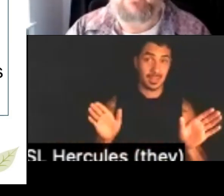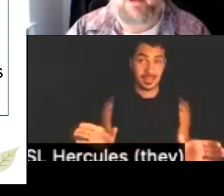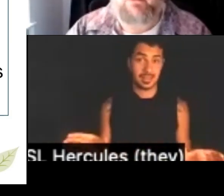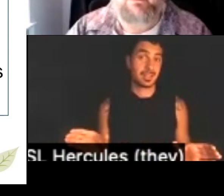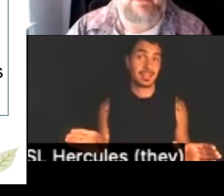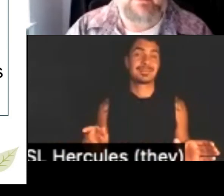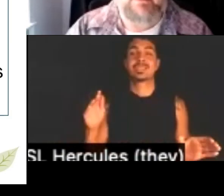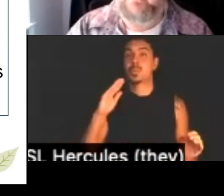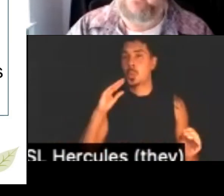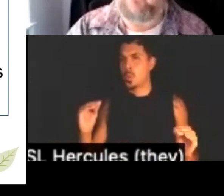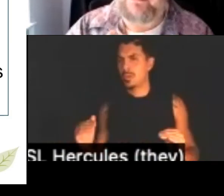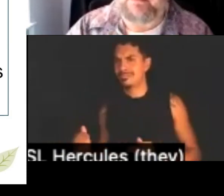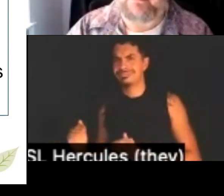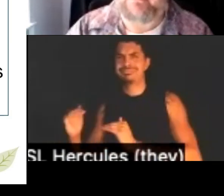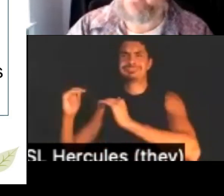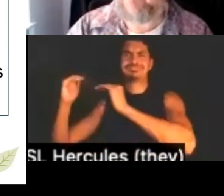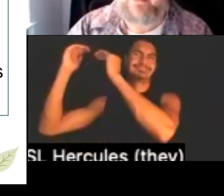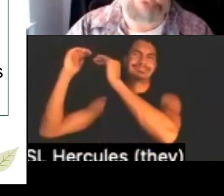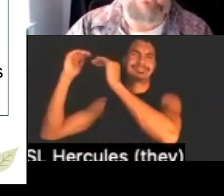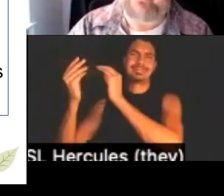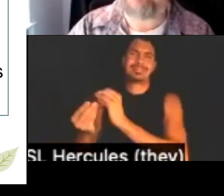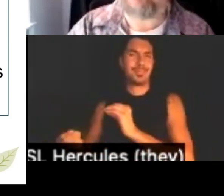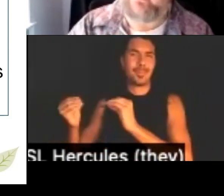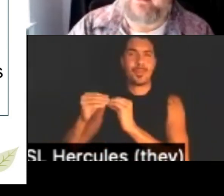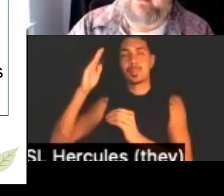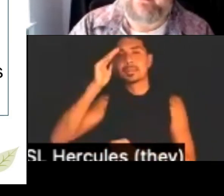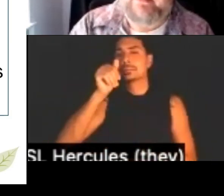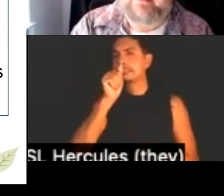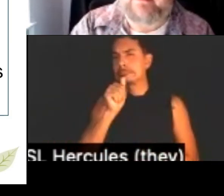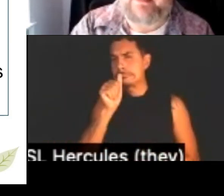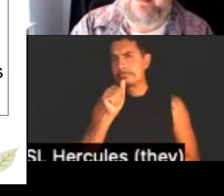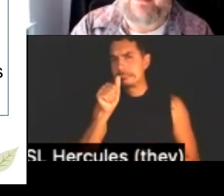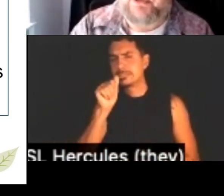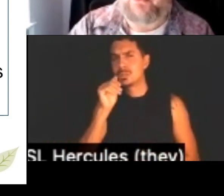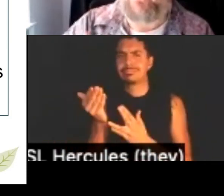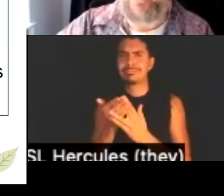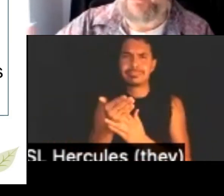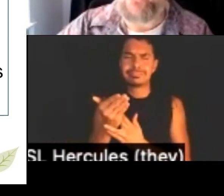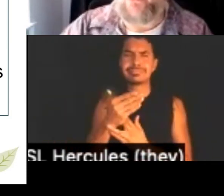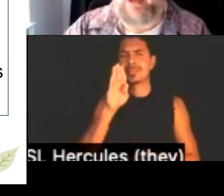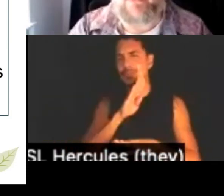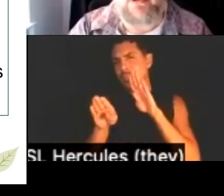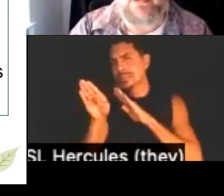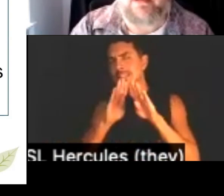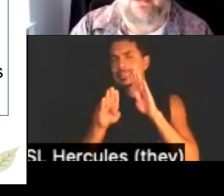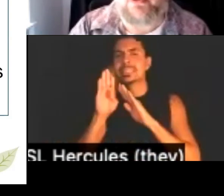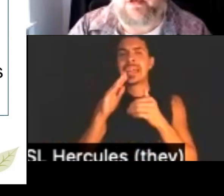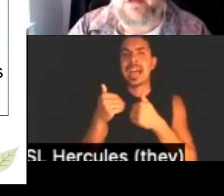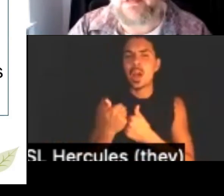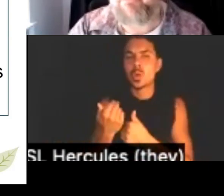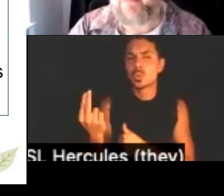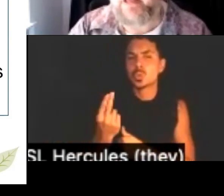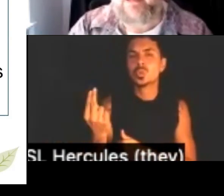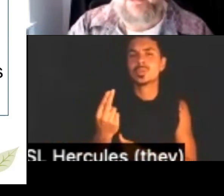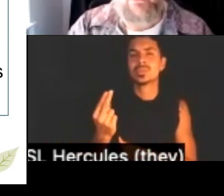to help cope or to to numb out or to do whatever it is that they need to do as to why they're using those drugs.